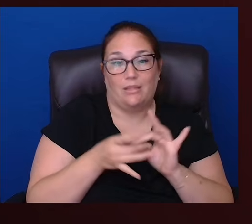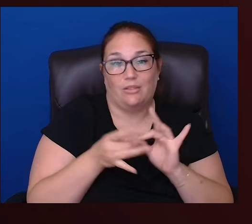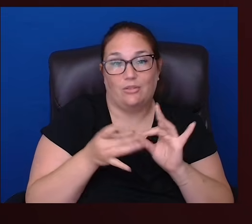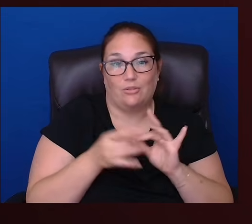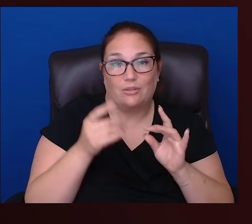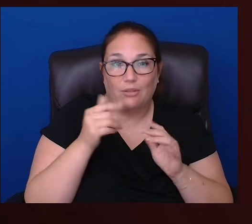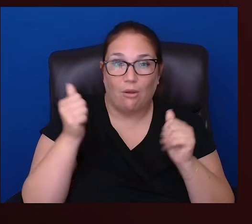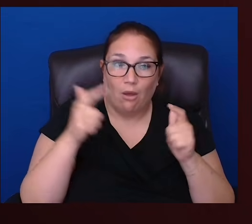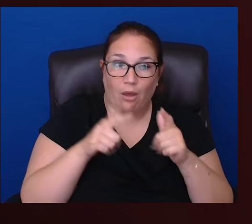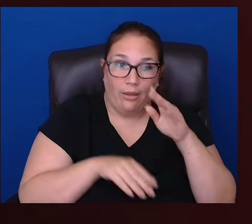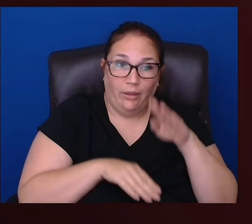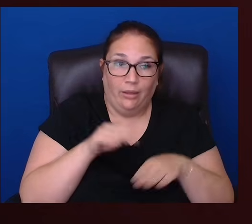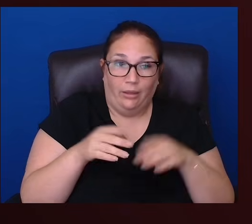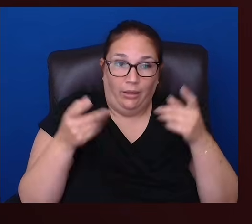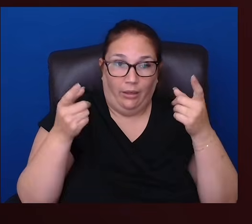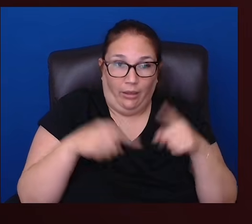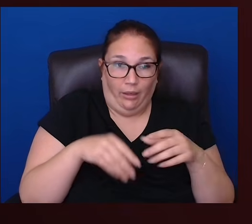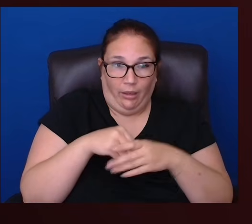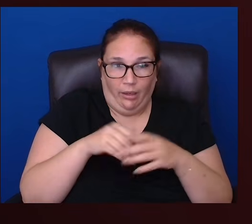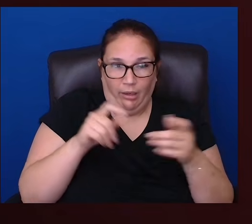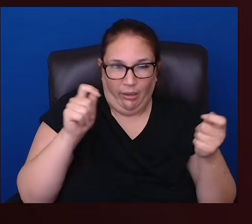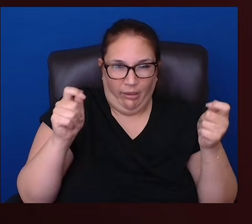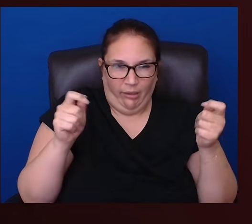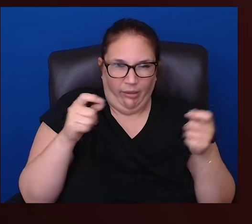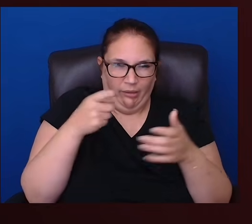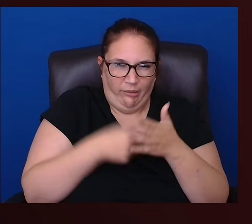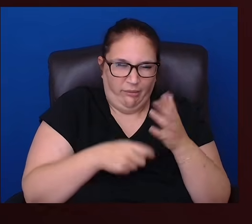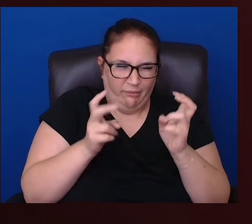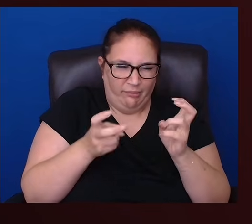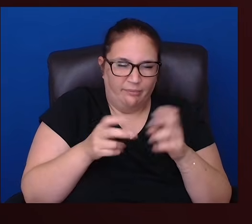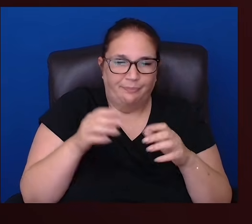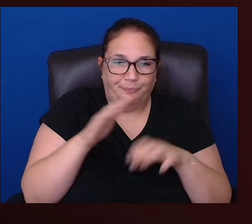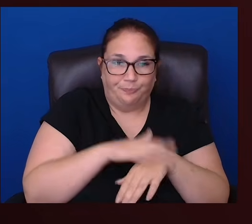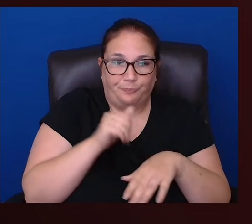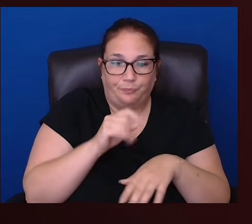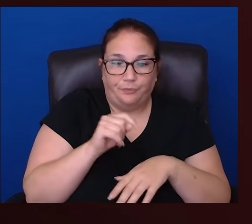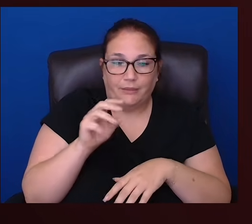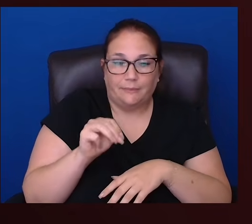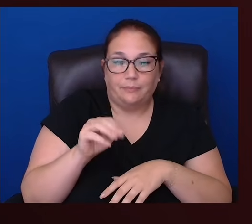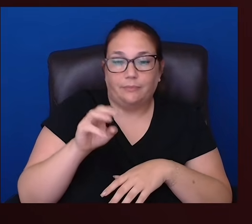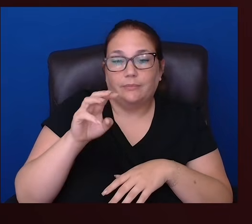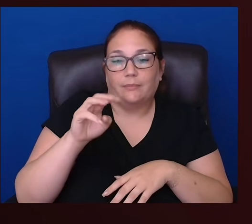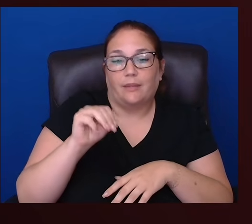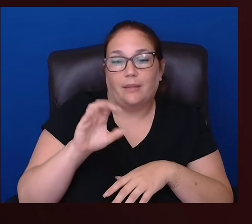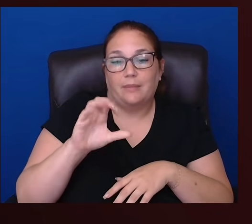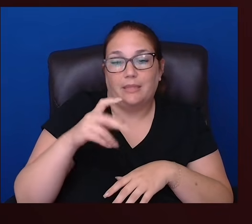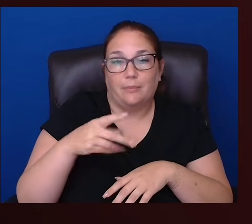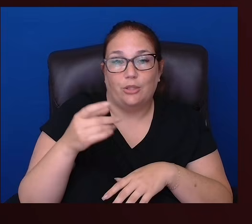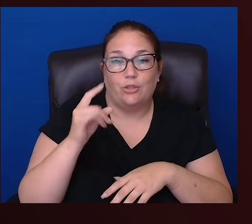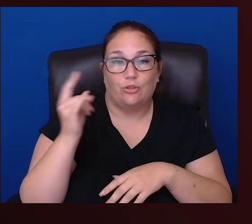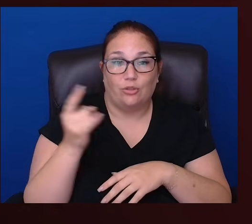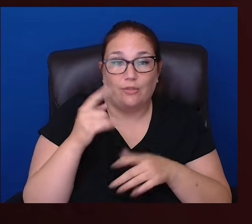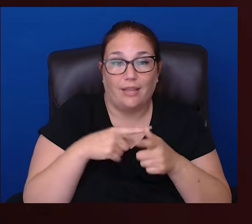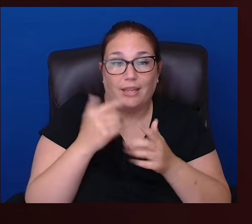take place in that transaction. It's called out to the MCP server, it's gotten the list of tools, it's gotten details on